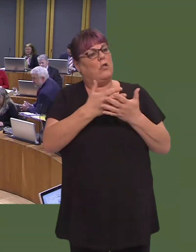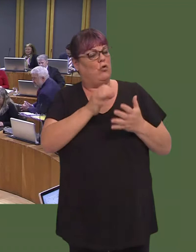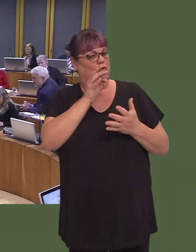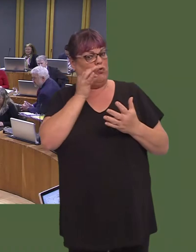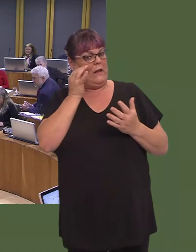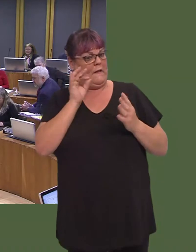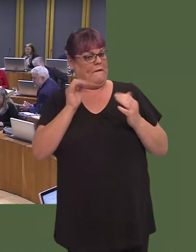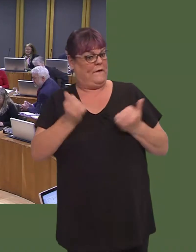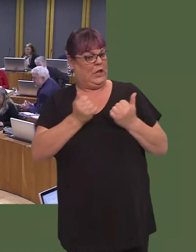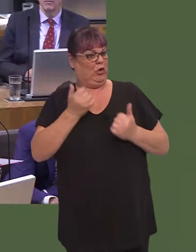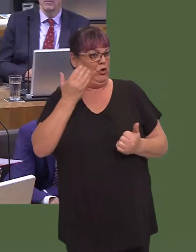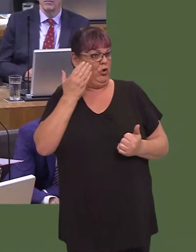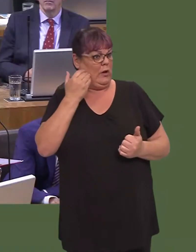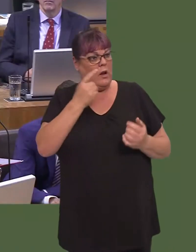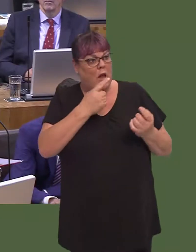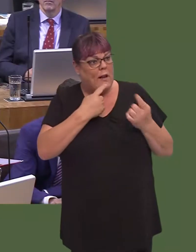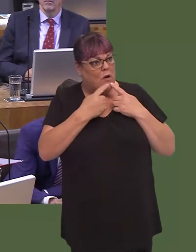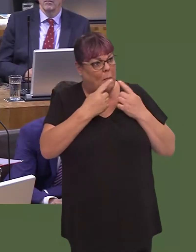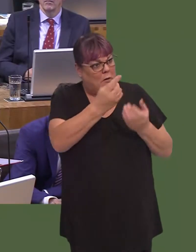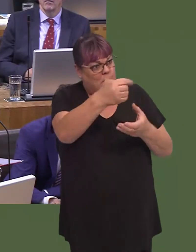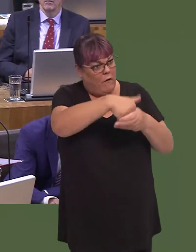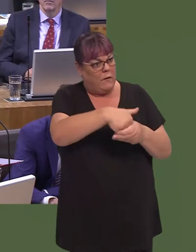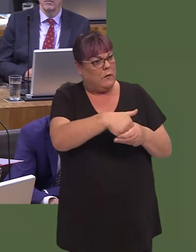the Public Accounts Committee. Doesn't this just prove, First Minister, that you do not